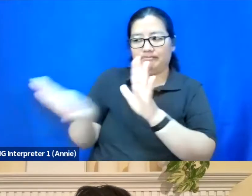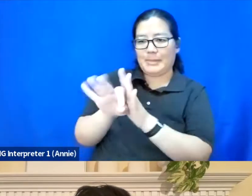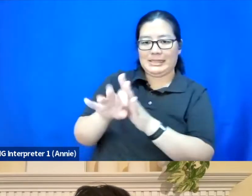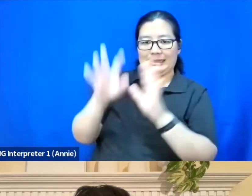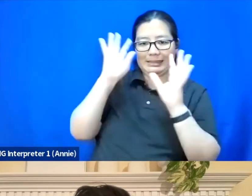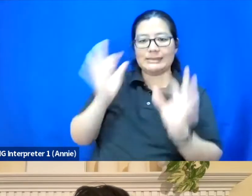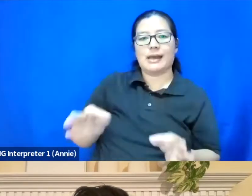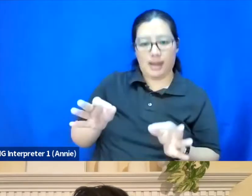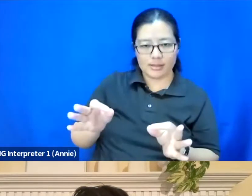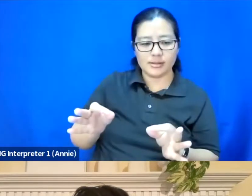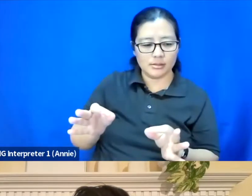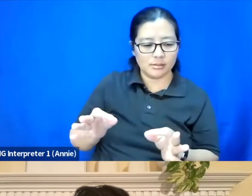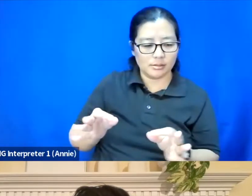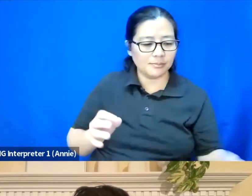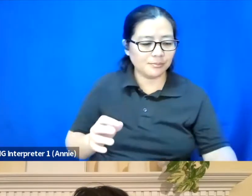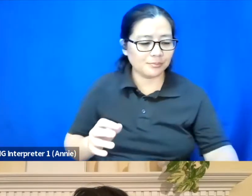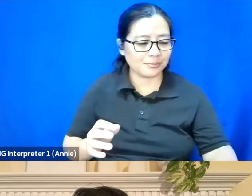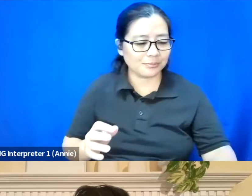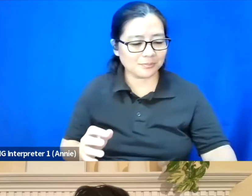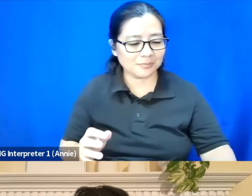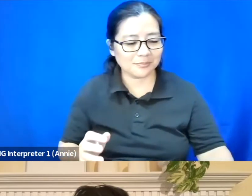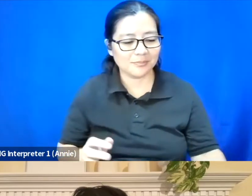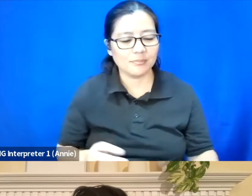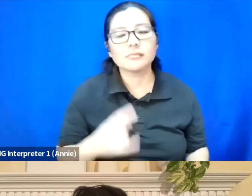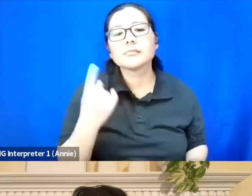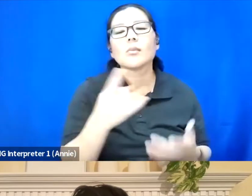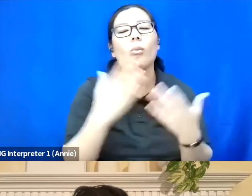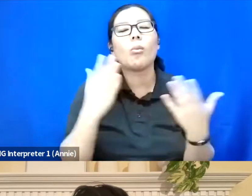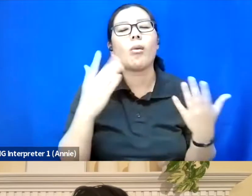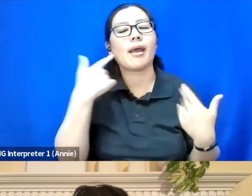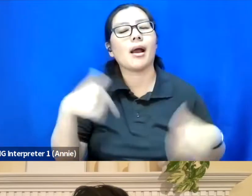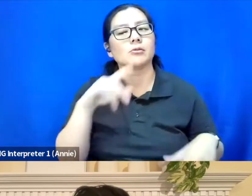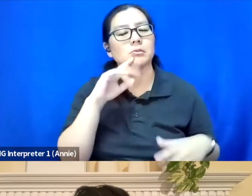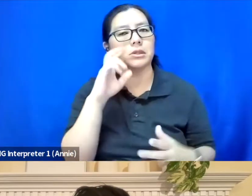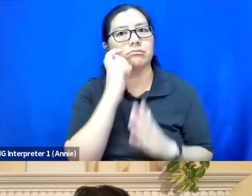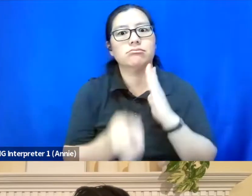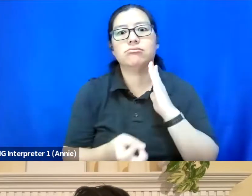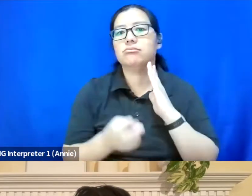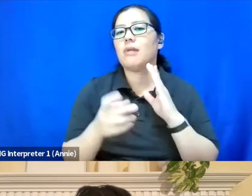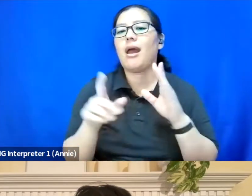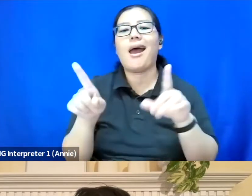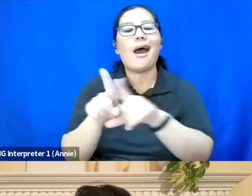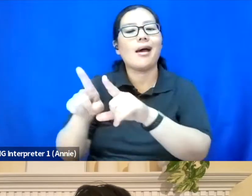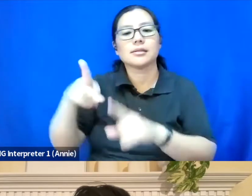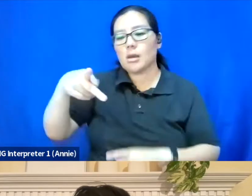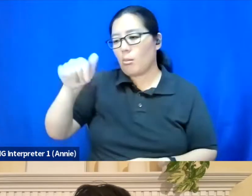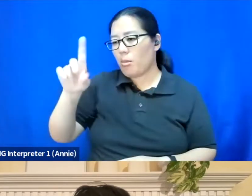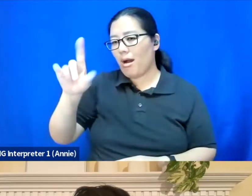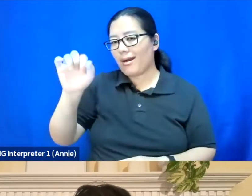in the book on pages 145 and 146 if you would like to follow along.